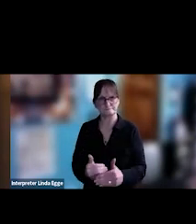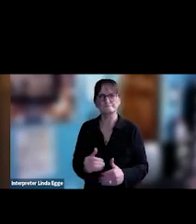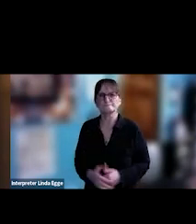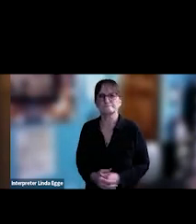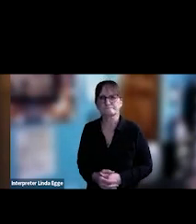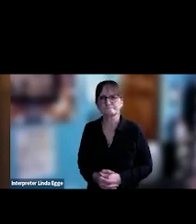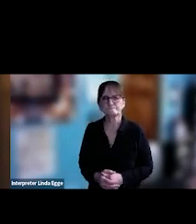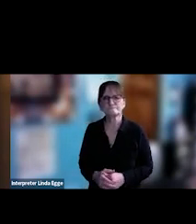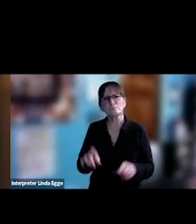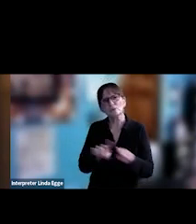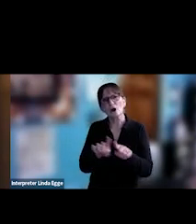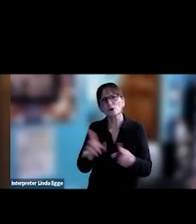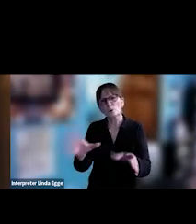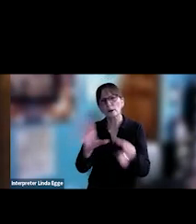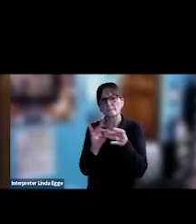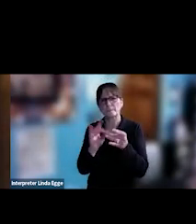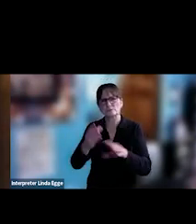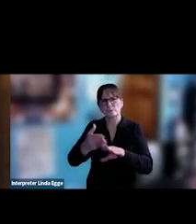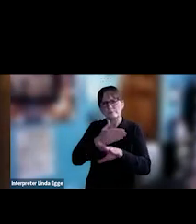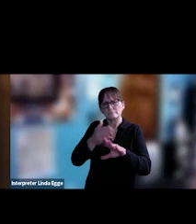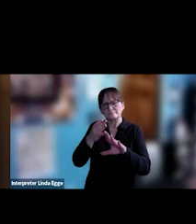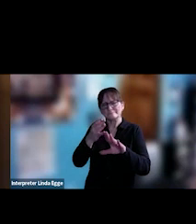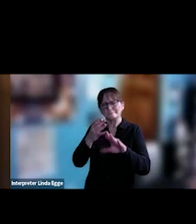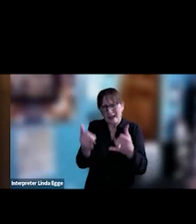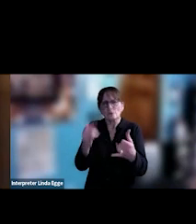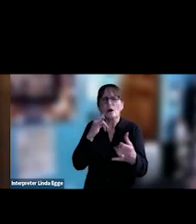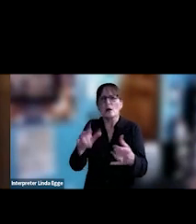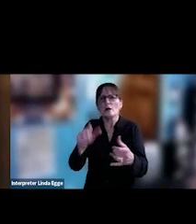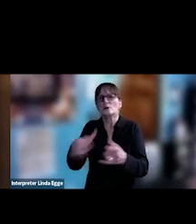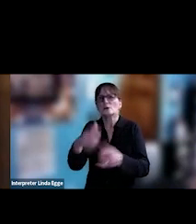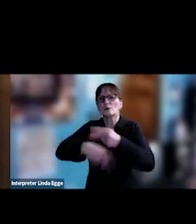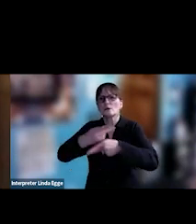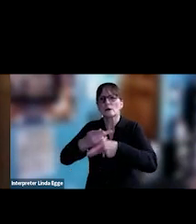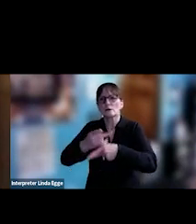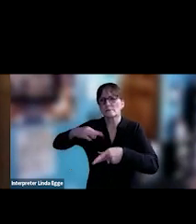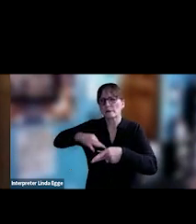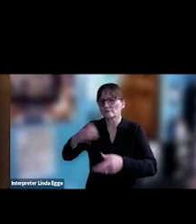I also wanted to mention other kinds of benefits that people might be eligible for.